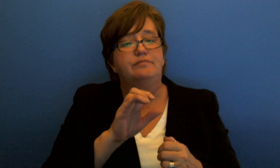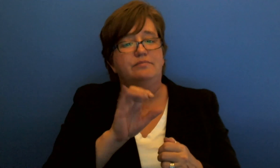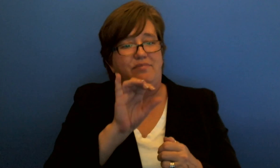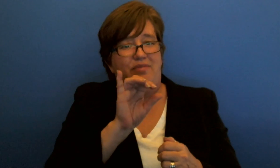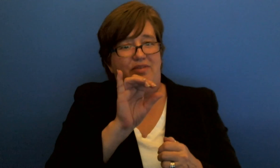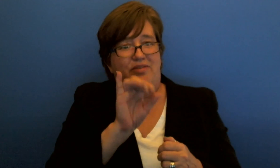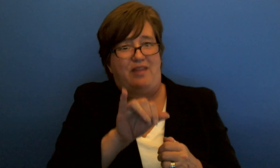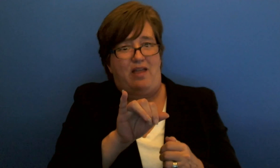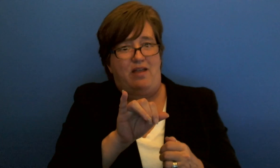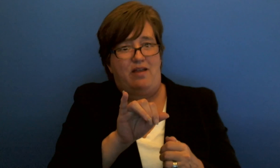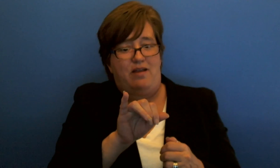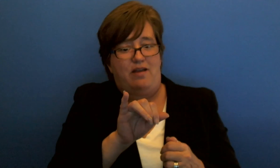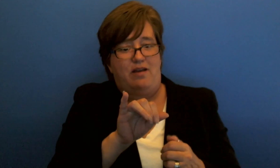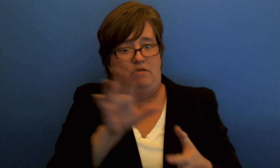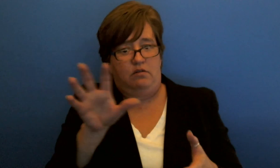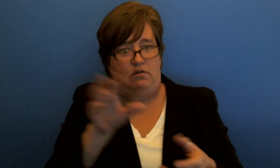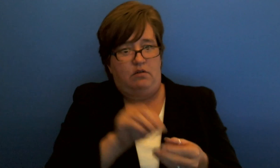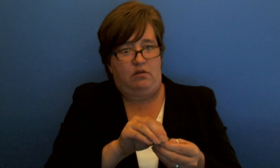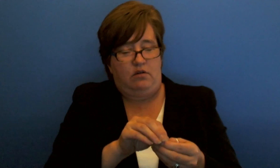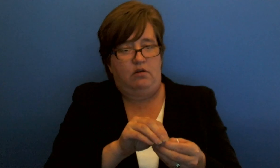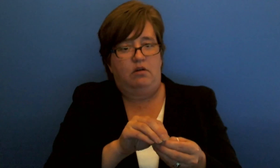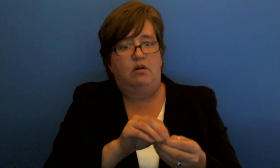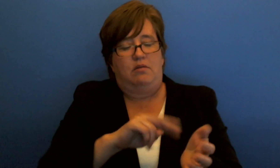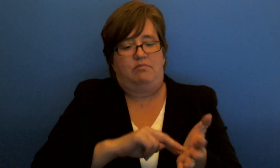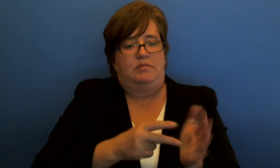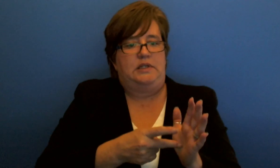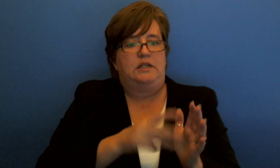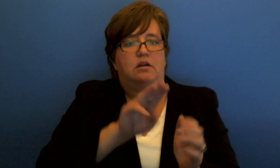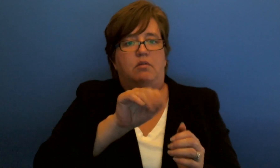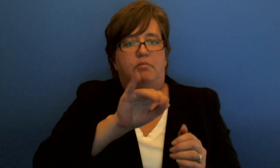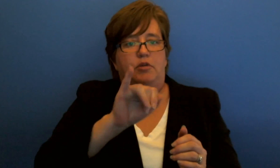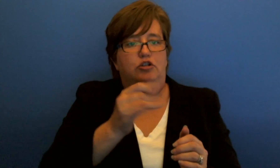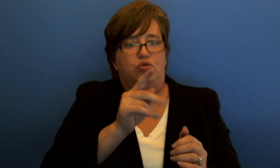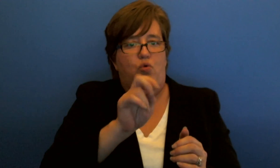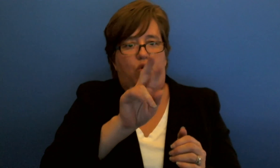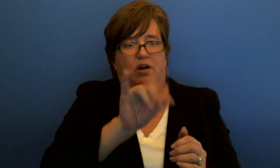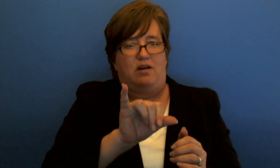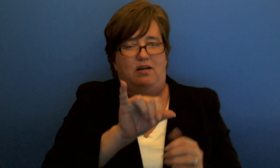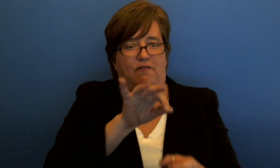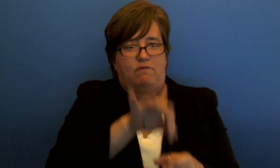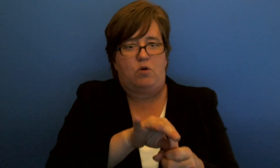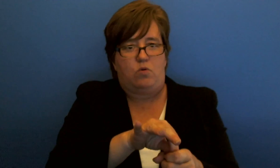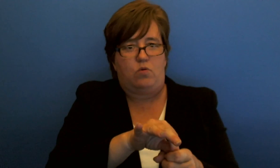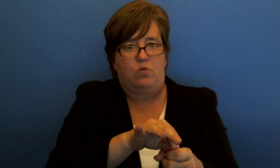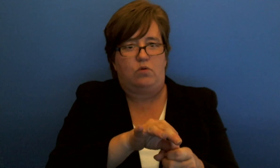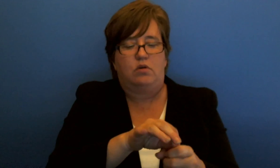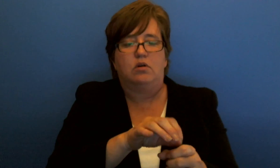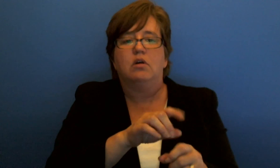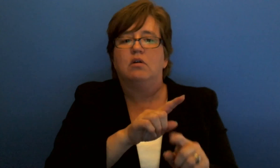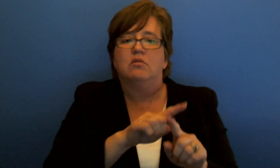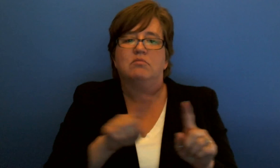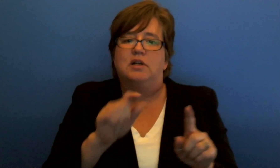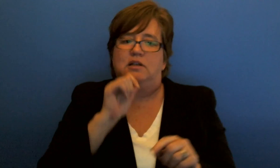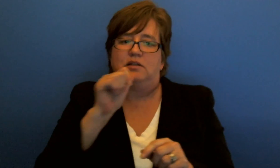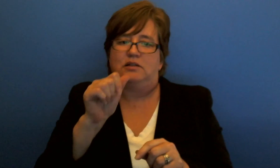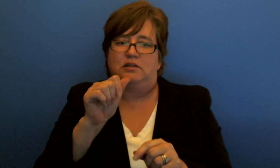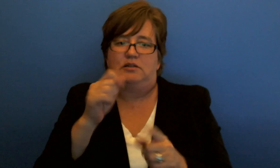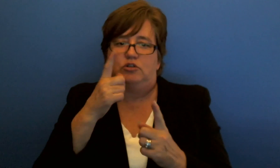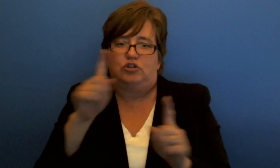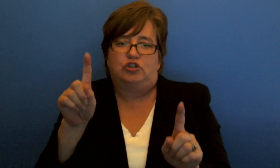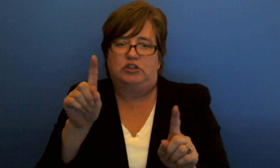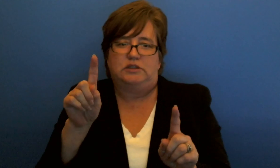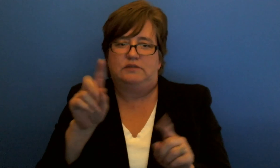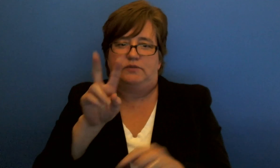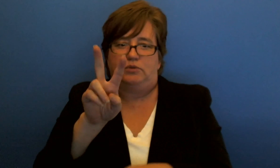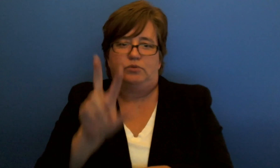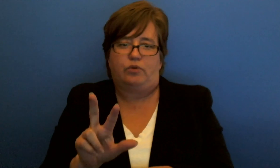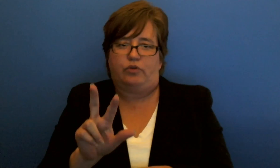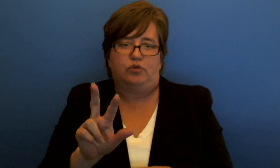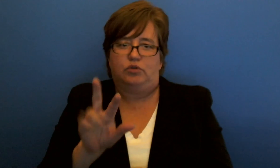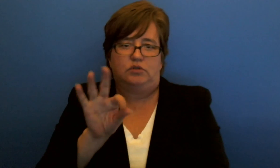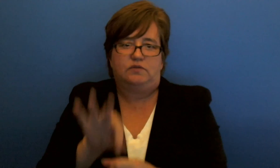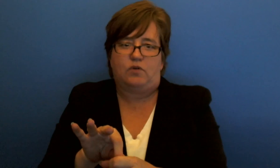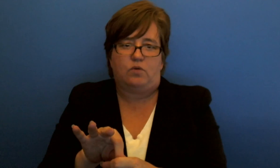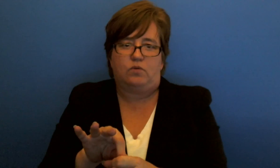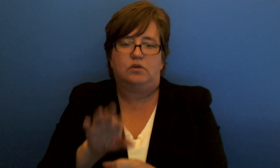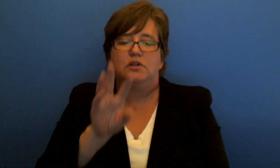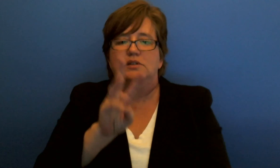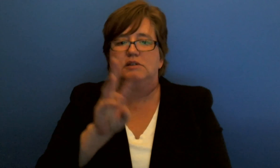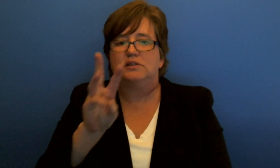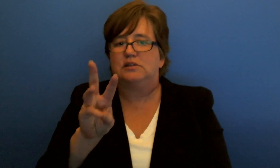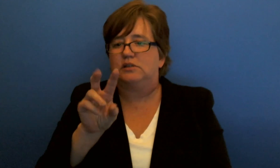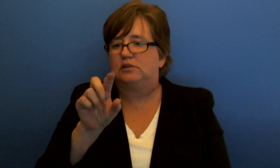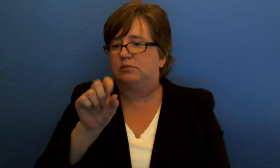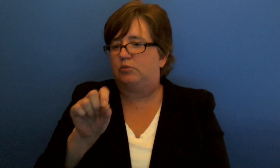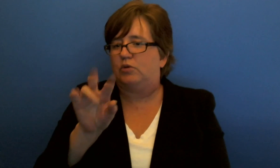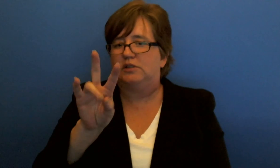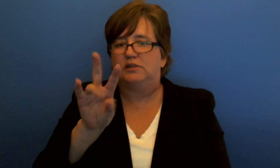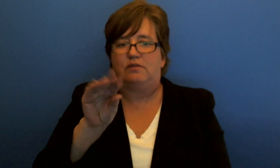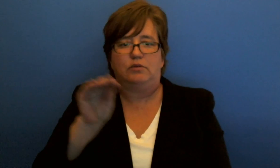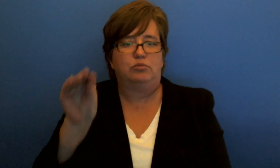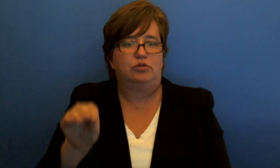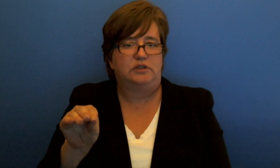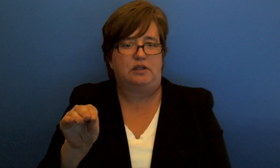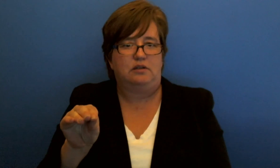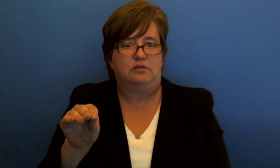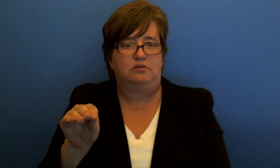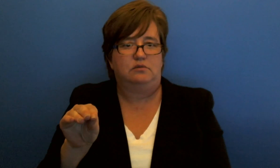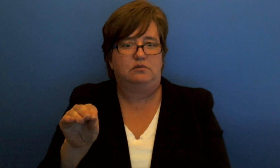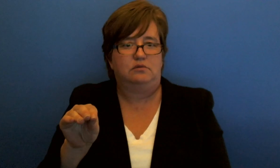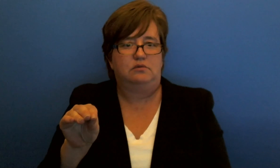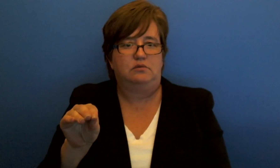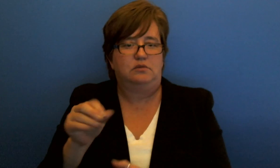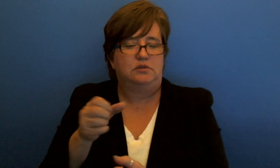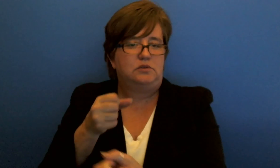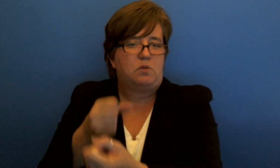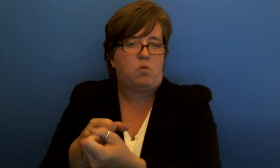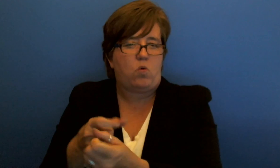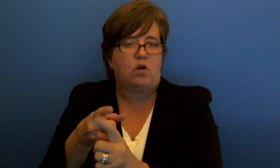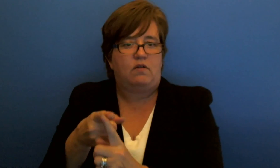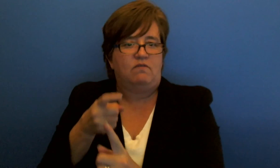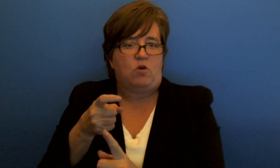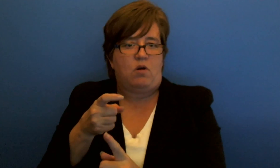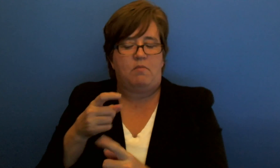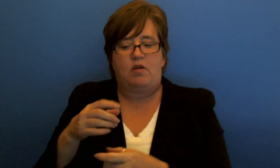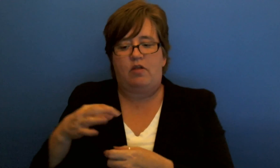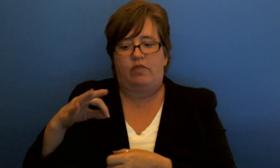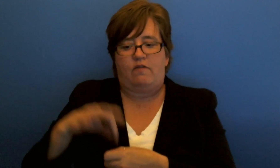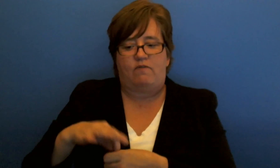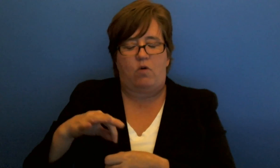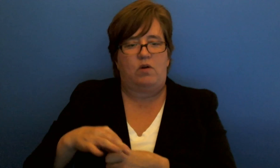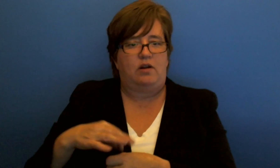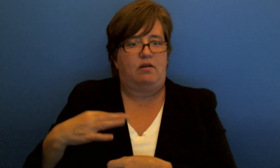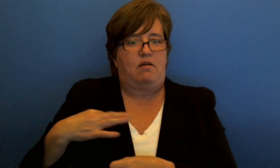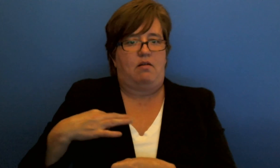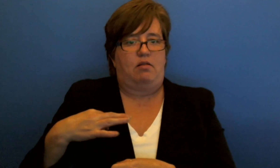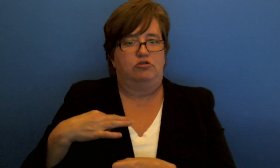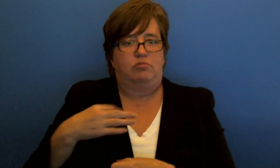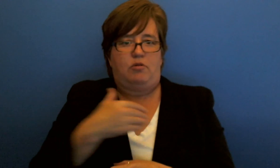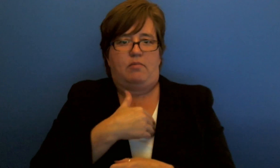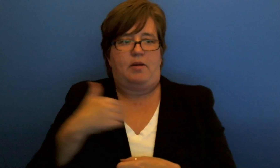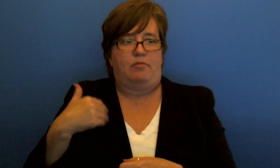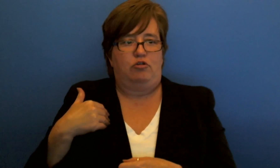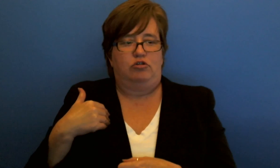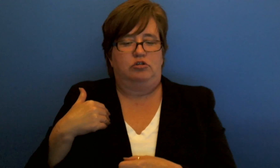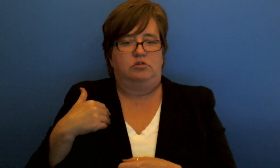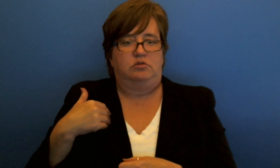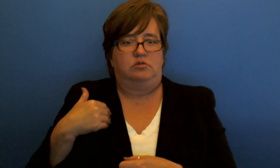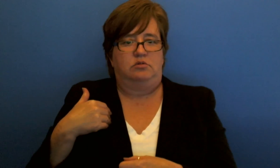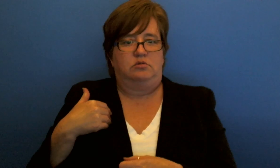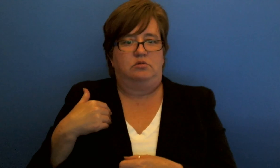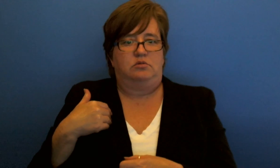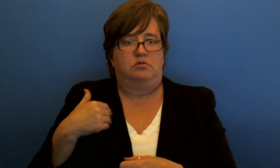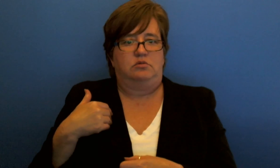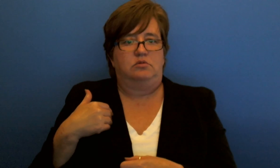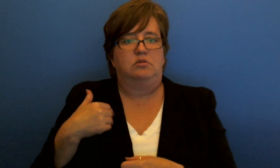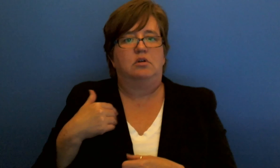While it did return a majority vote, it did not achieve the 2/3. or 66.7%, support from the voting eligible members